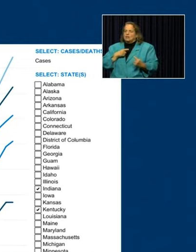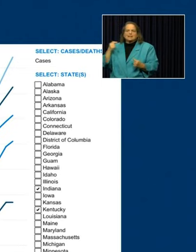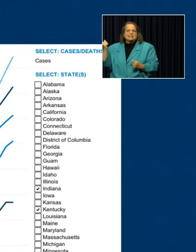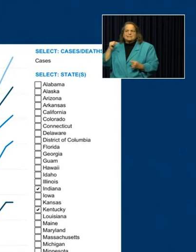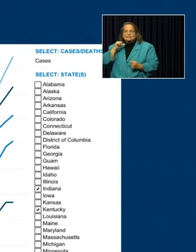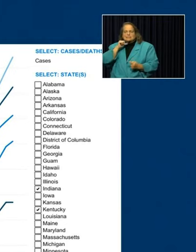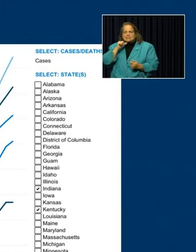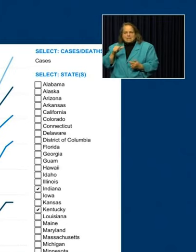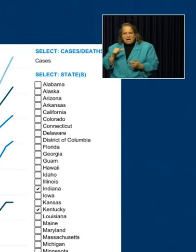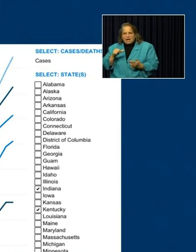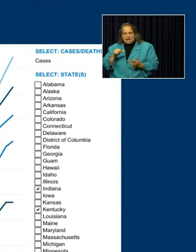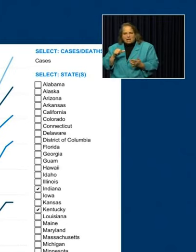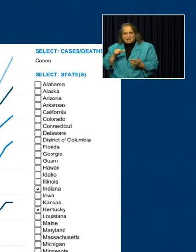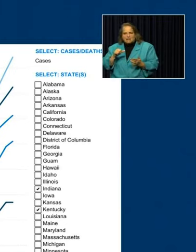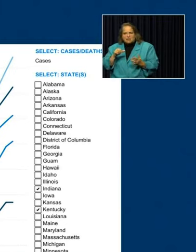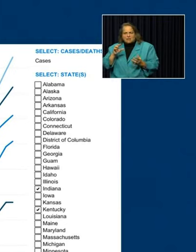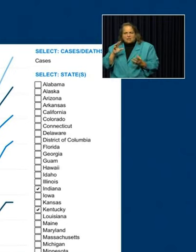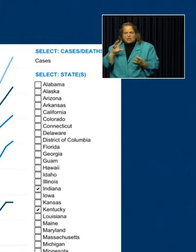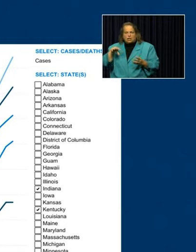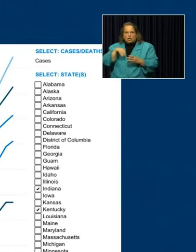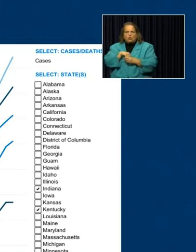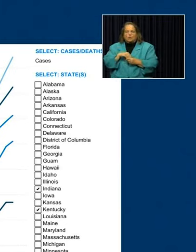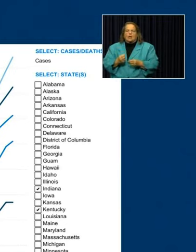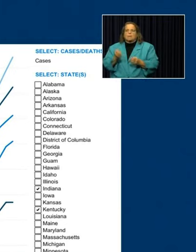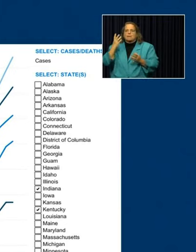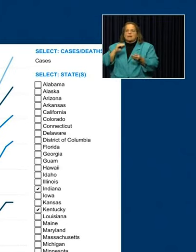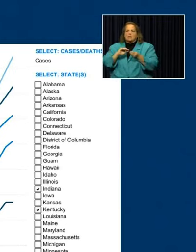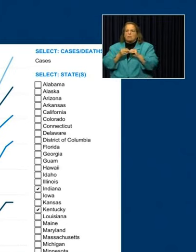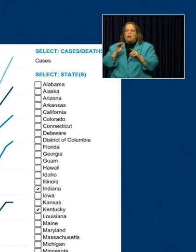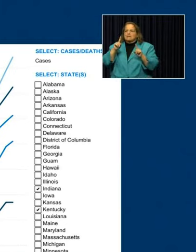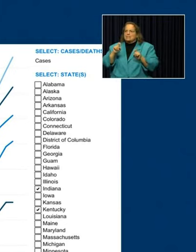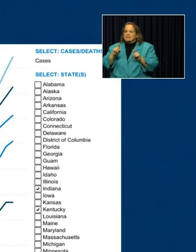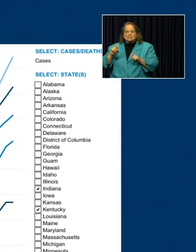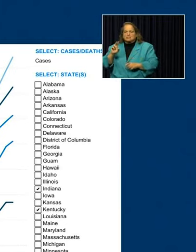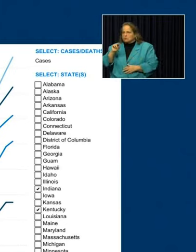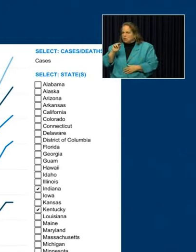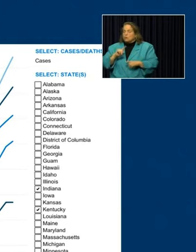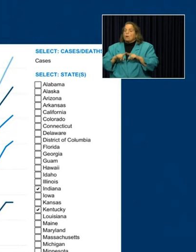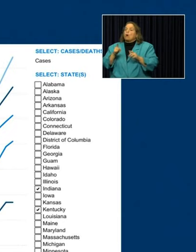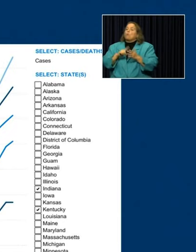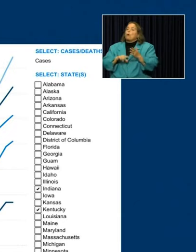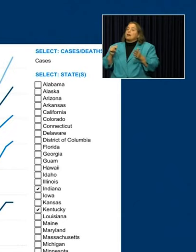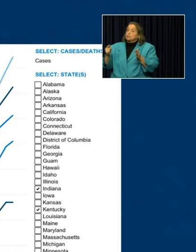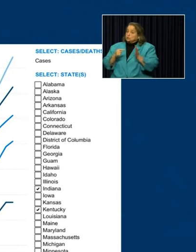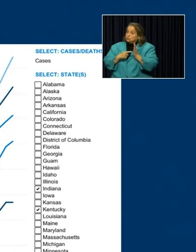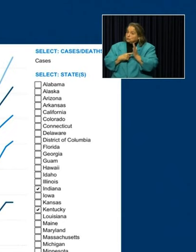INCREDIBLE. THEY ARE DONATING THE MAN AND WOMAN POWER. THEY ARE PROVIDING THE PPE THAT